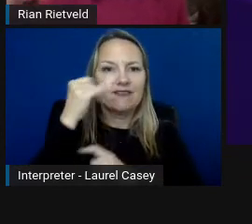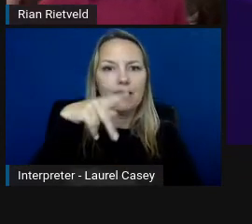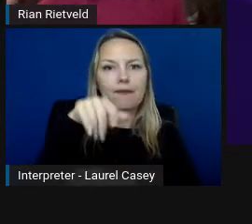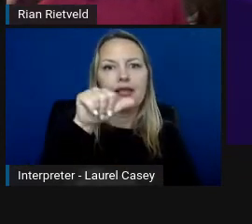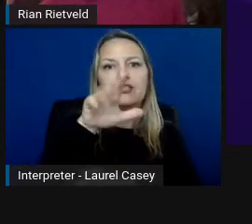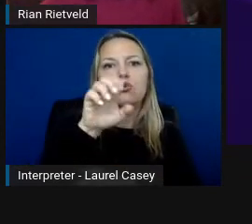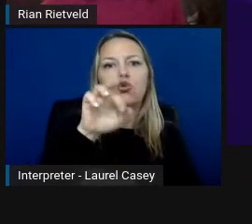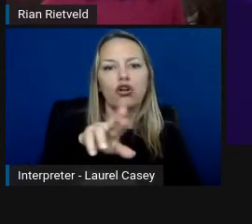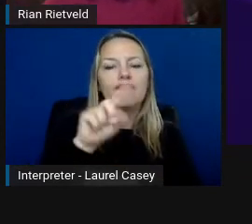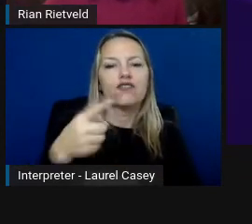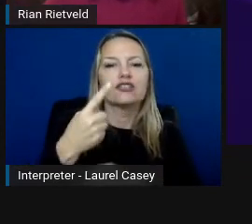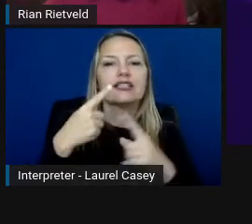and then the placeholder.